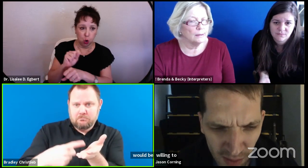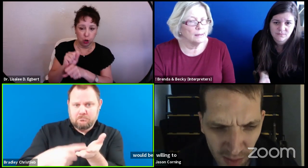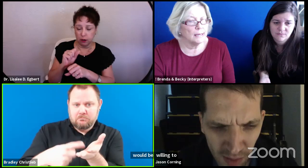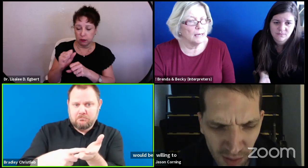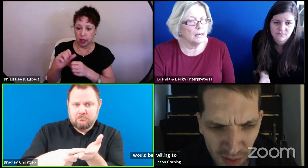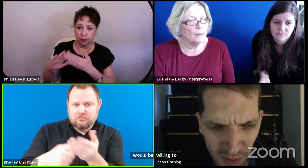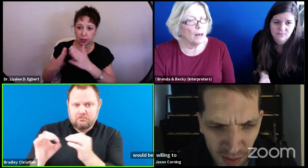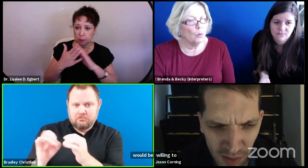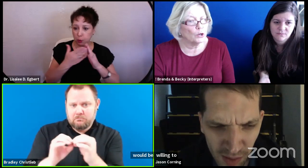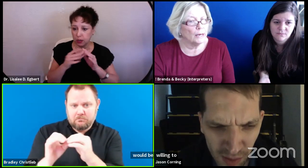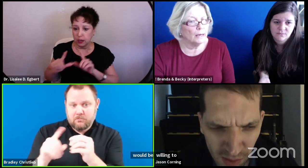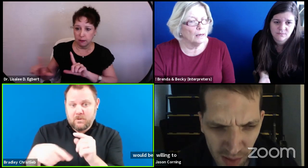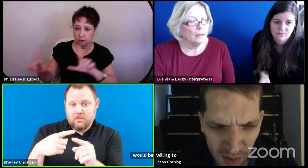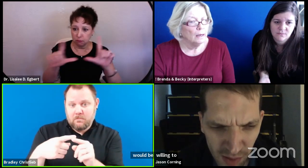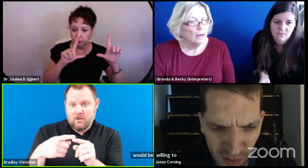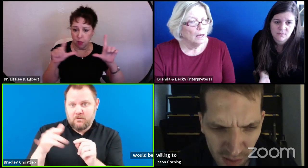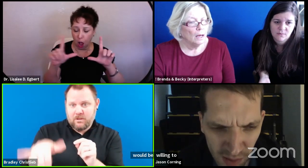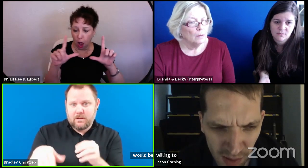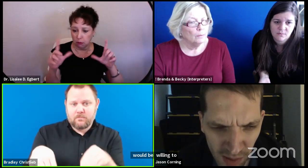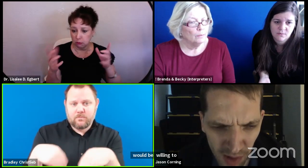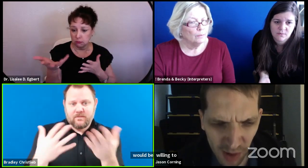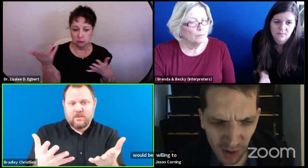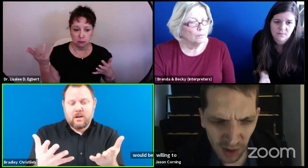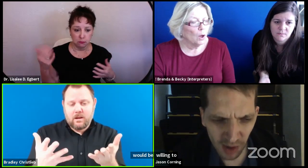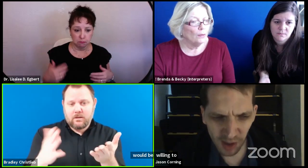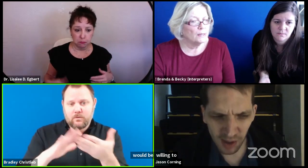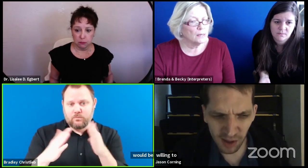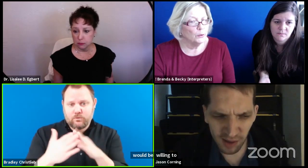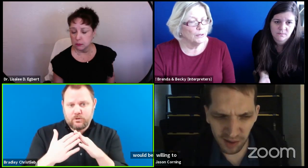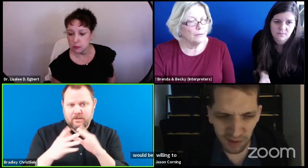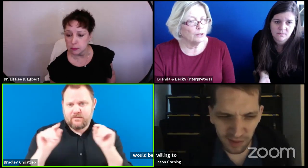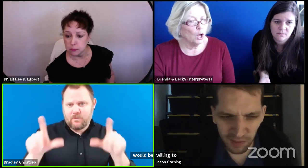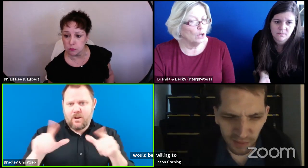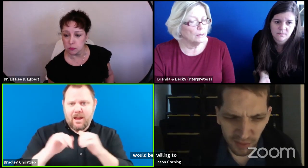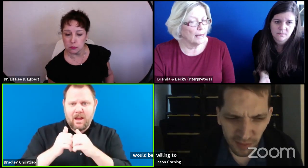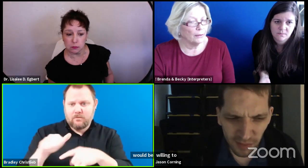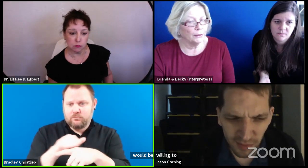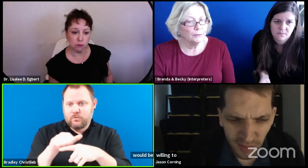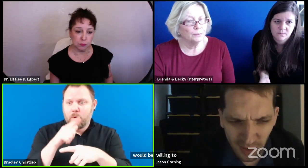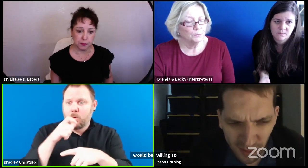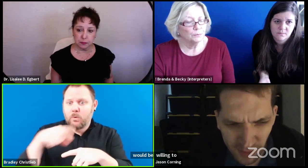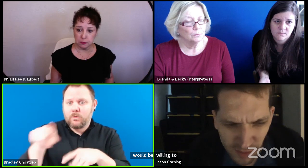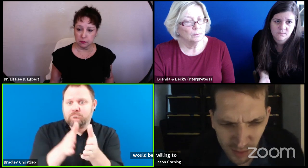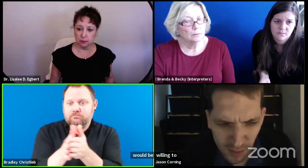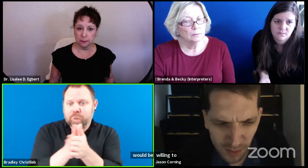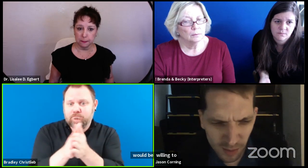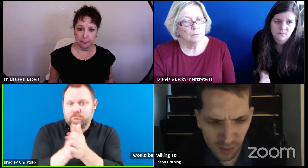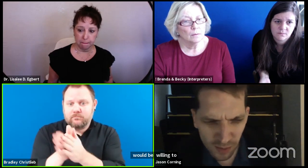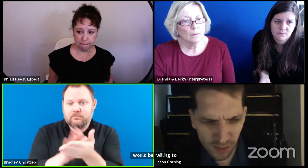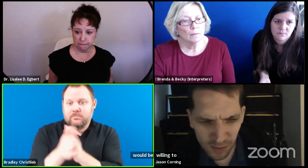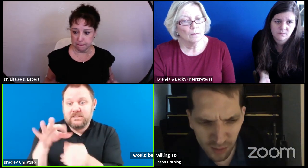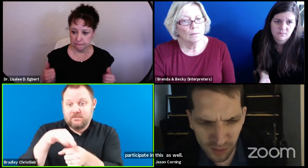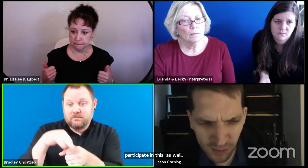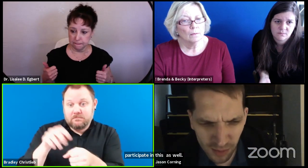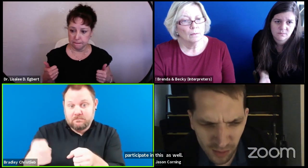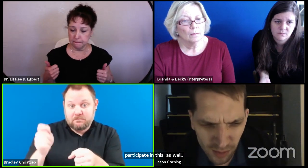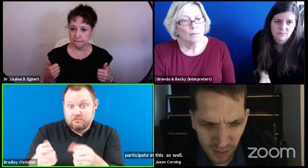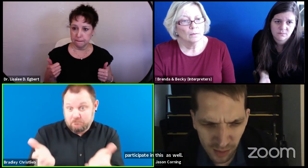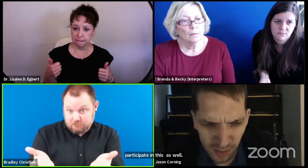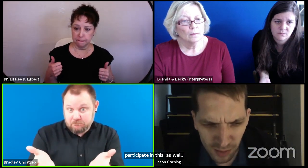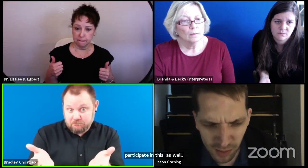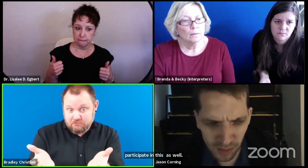see about working on this community vlog together?